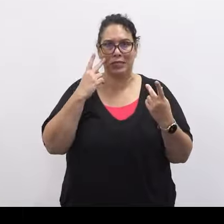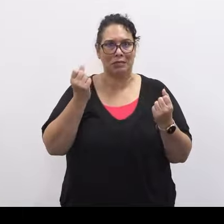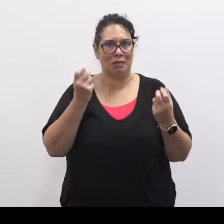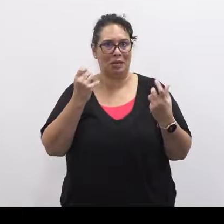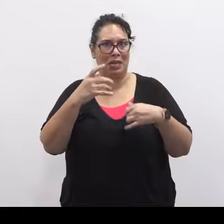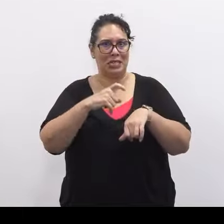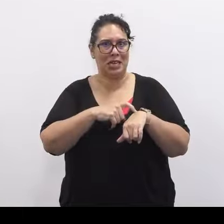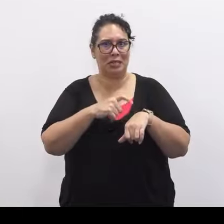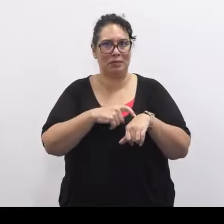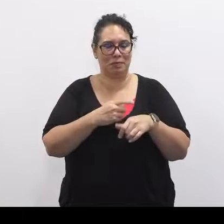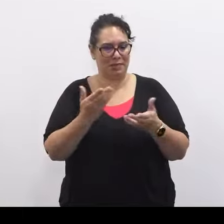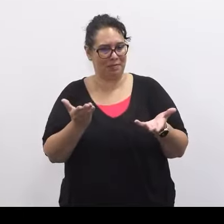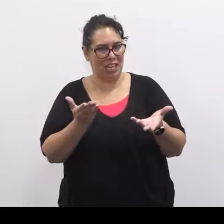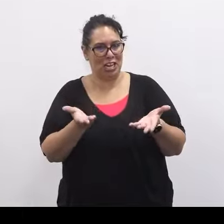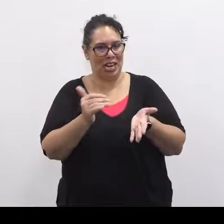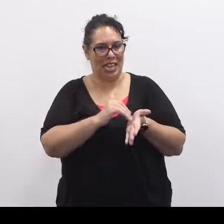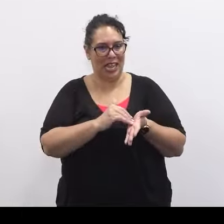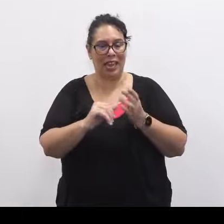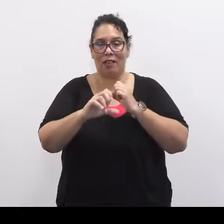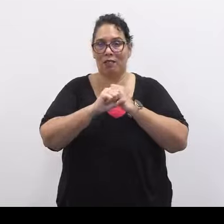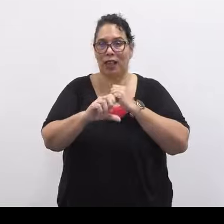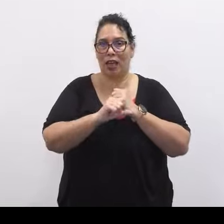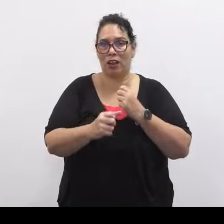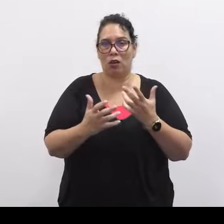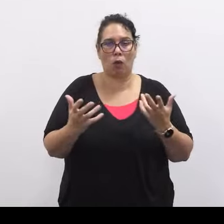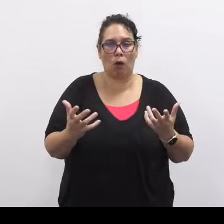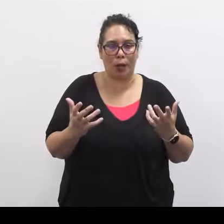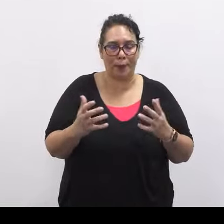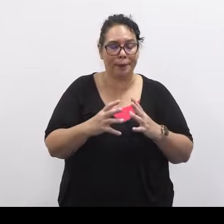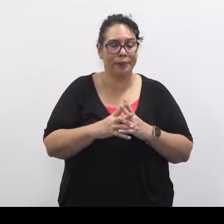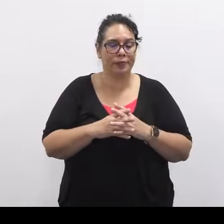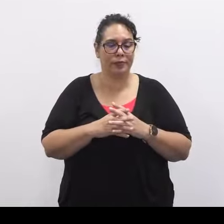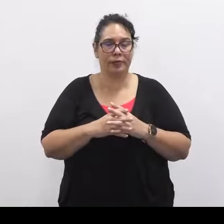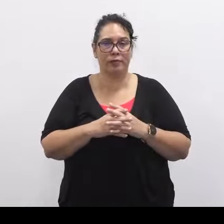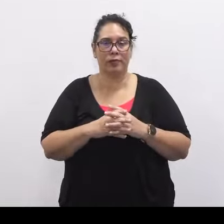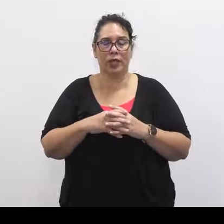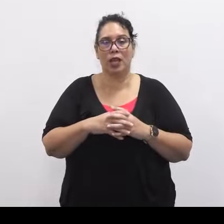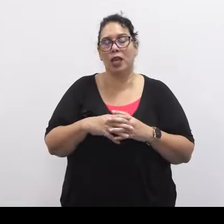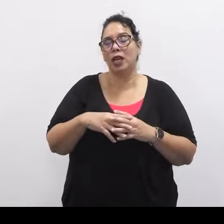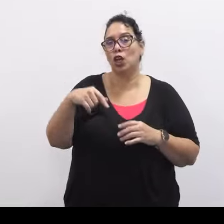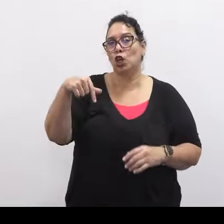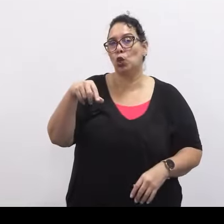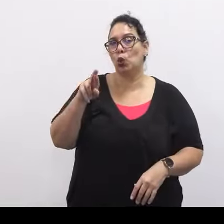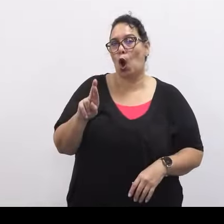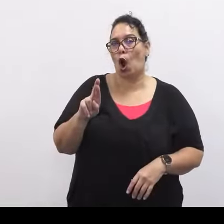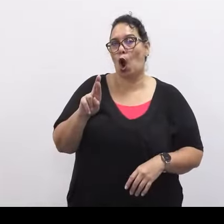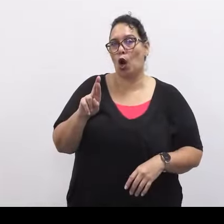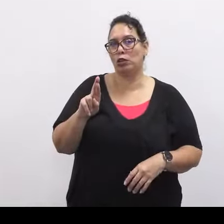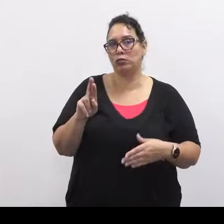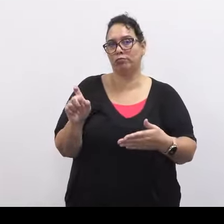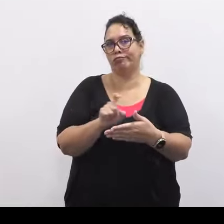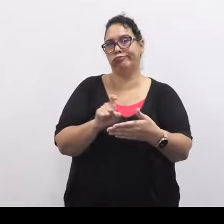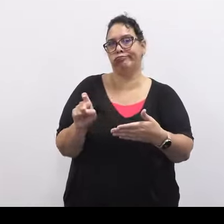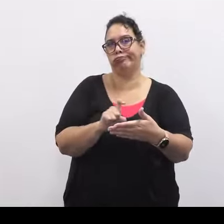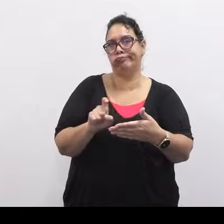but here it is again, this flyer has on it, a QR code that members of the community can scan and it immediately takes them to the survey